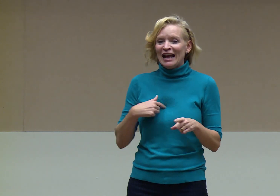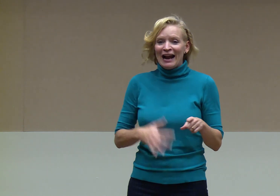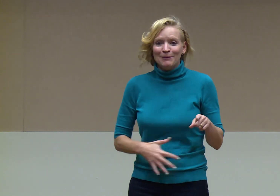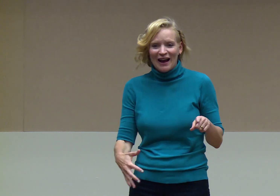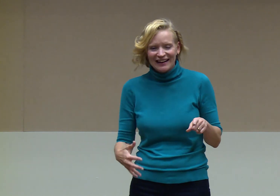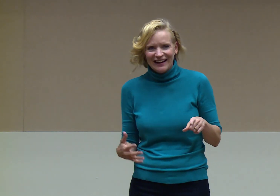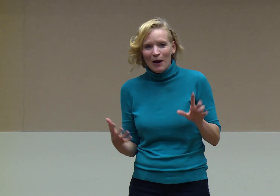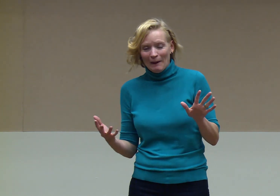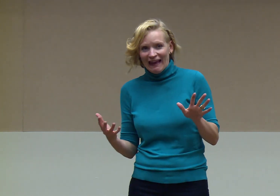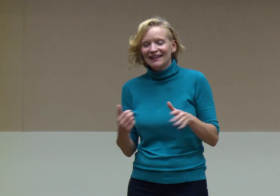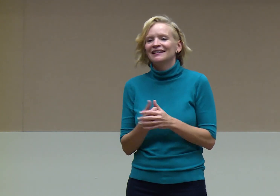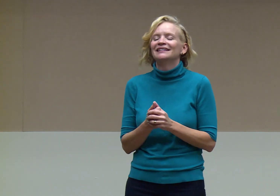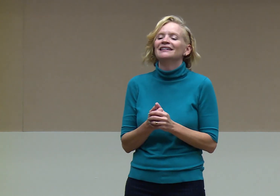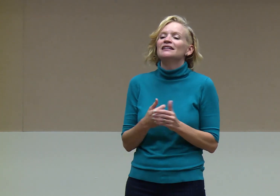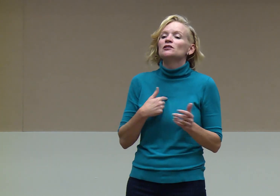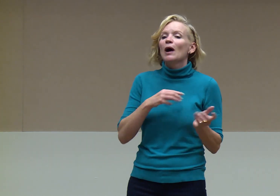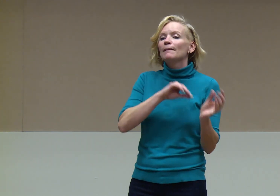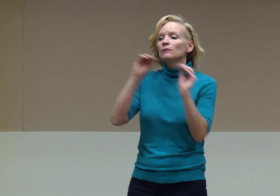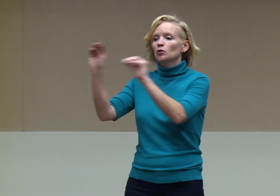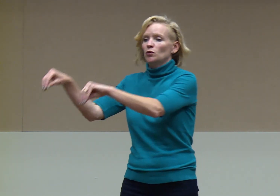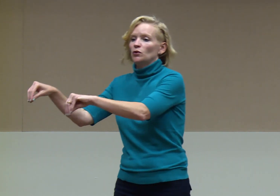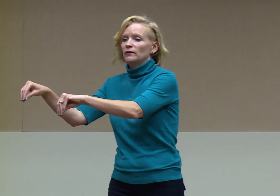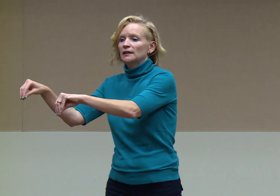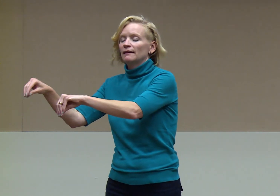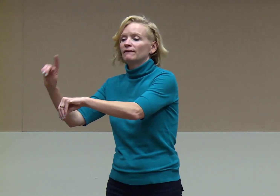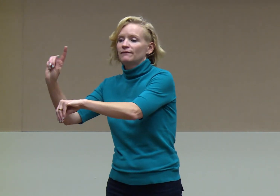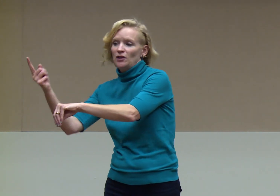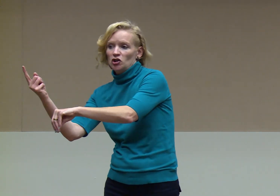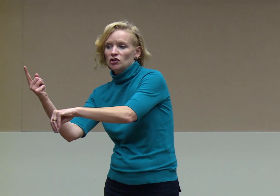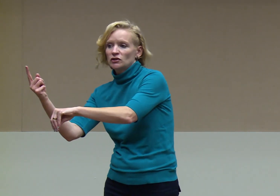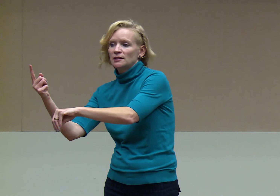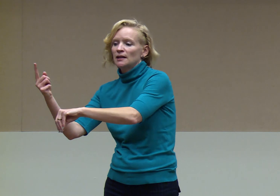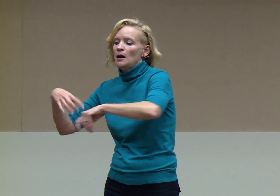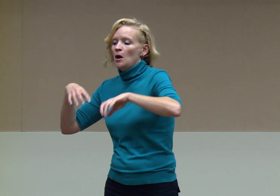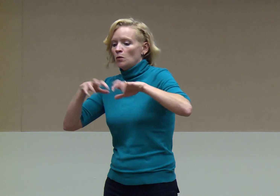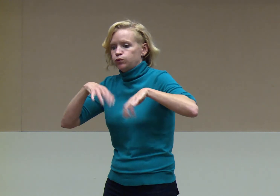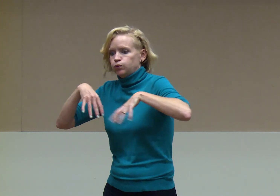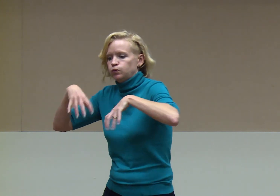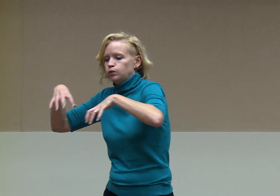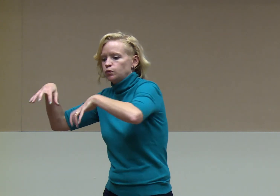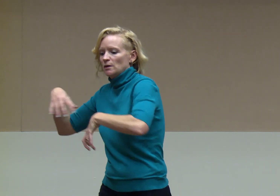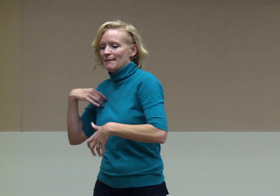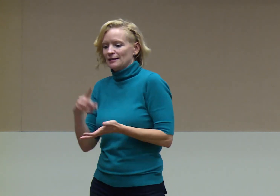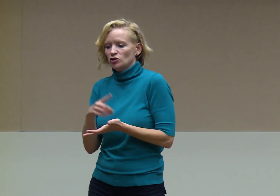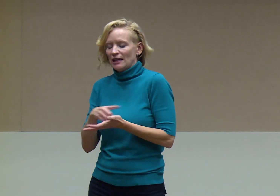But then I got pregnant, so, ha ha, I first moved,